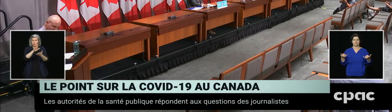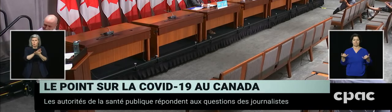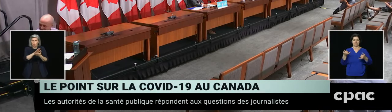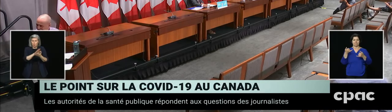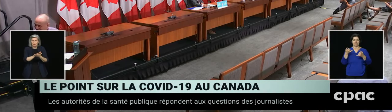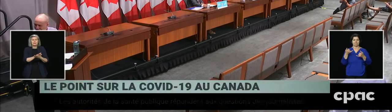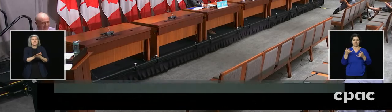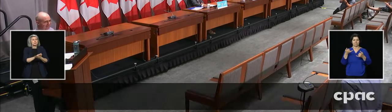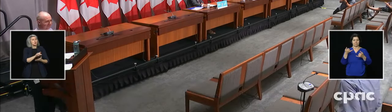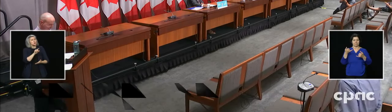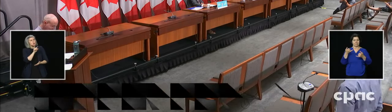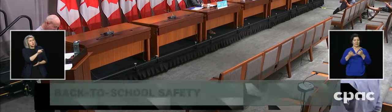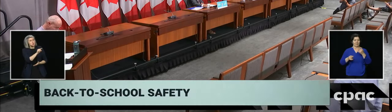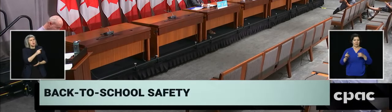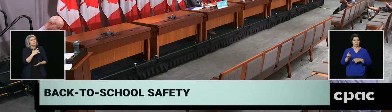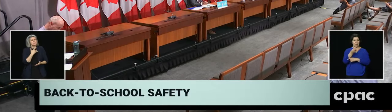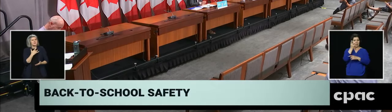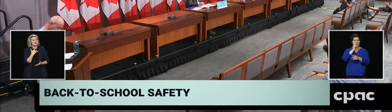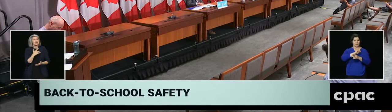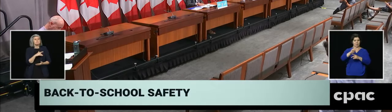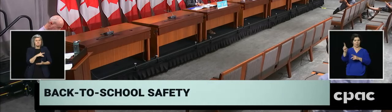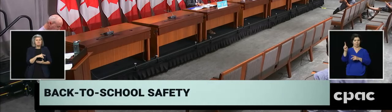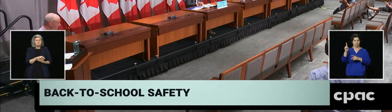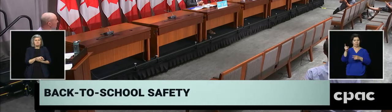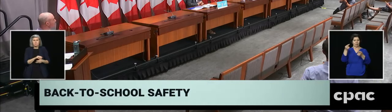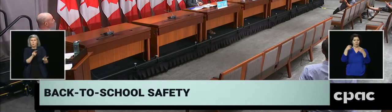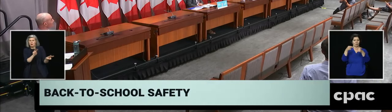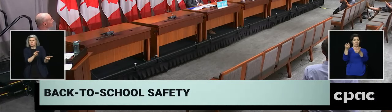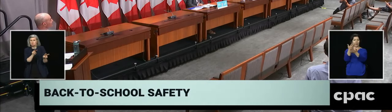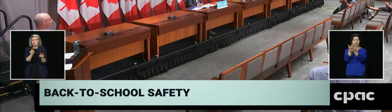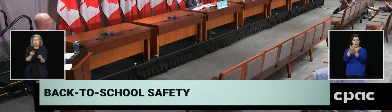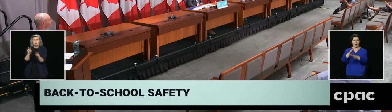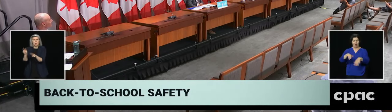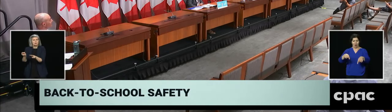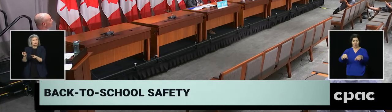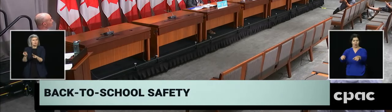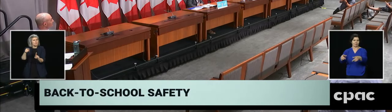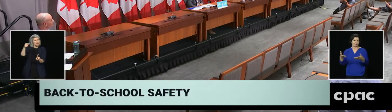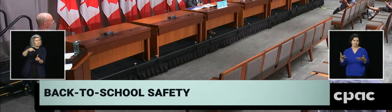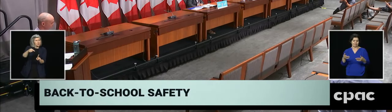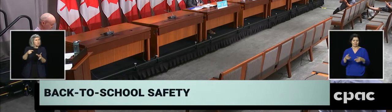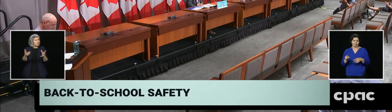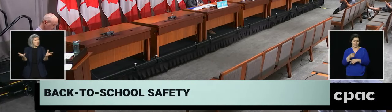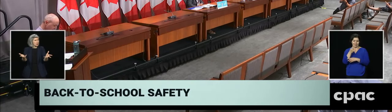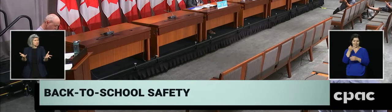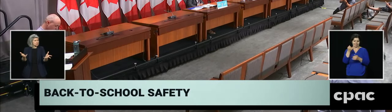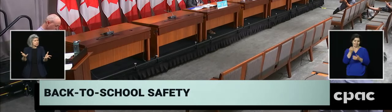YOU'RE WATCHING FOR IN COMING DAYS AND WEEKS IN TERMS OF TRANSIT NUMBERS TO SEE WHETHER